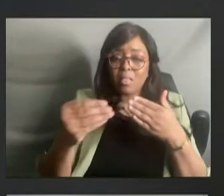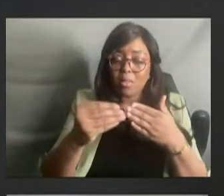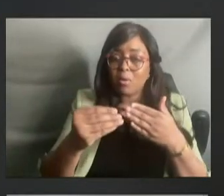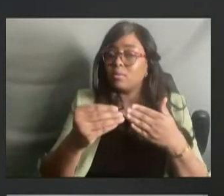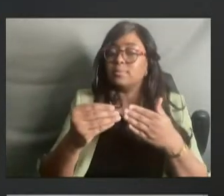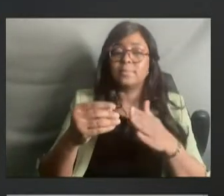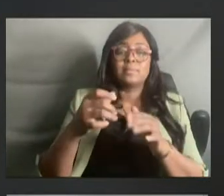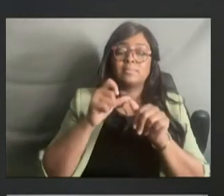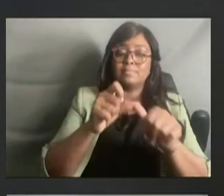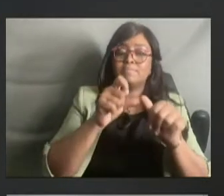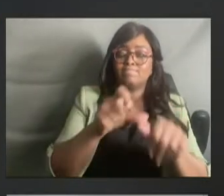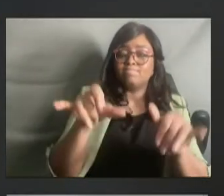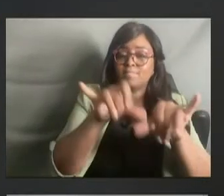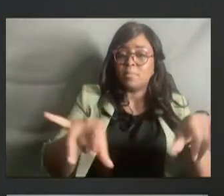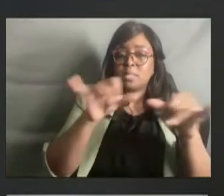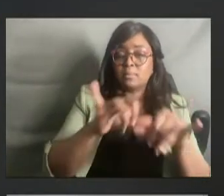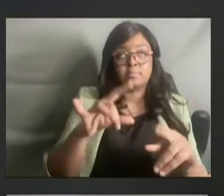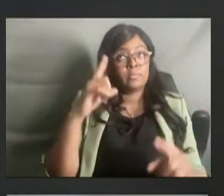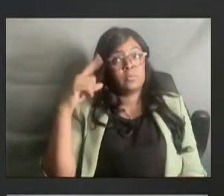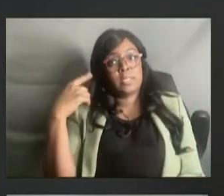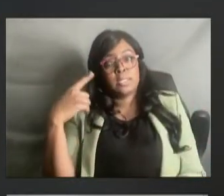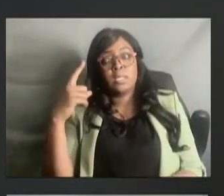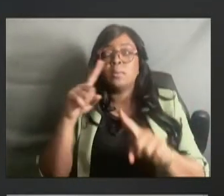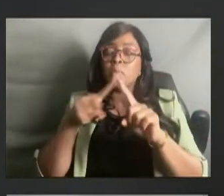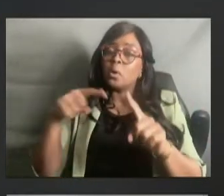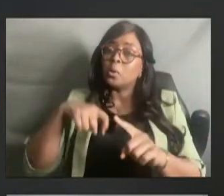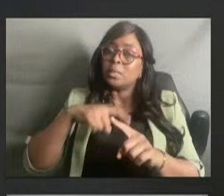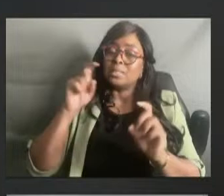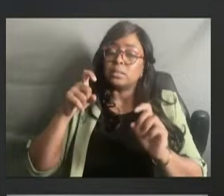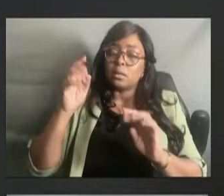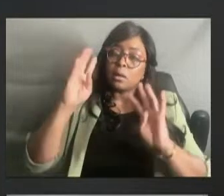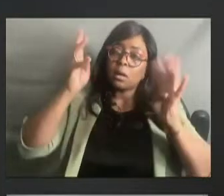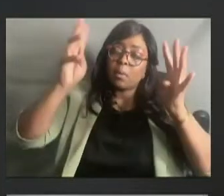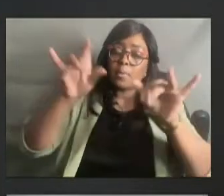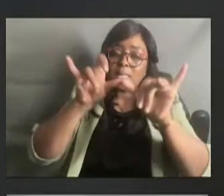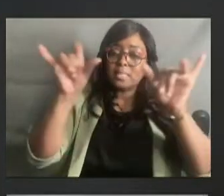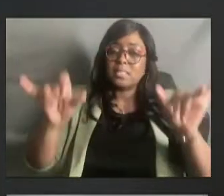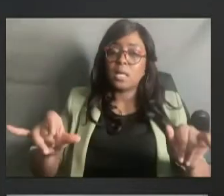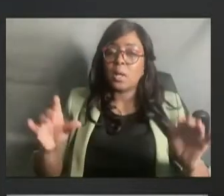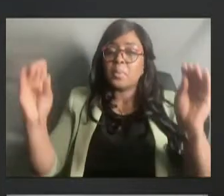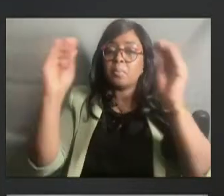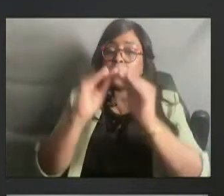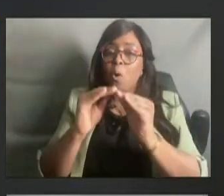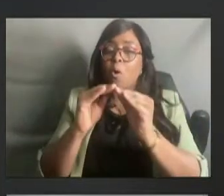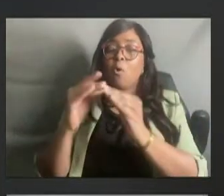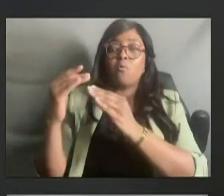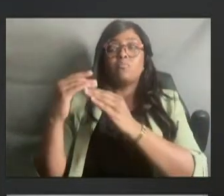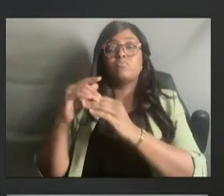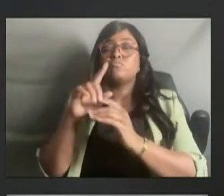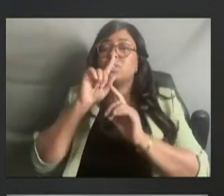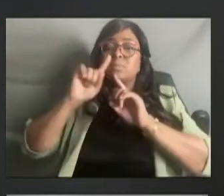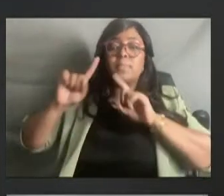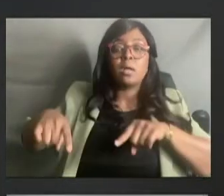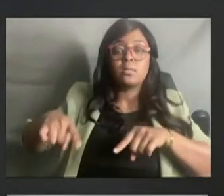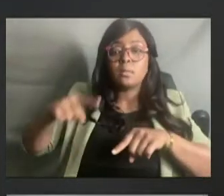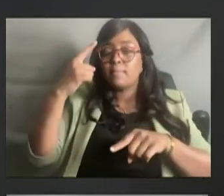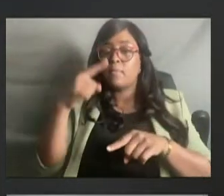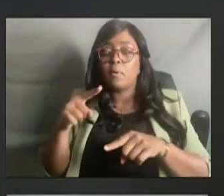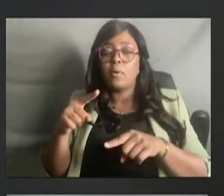but yet that dollar figure has really stayed the same. It's nuts. So we really needed to